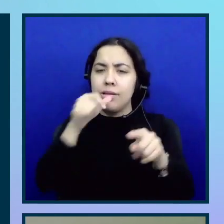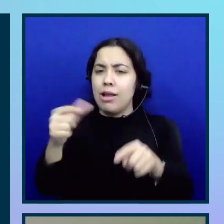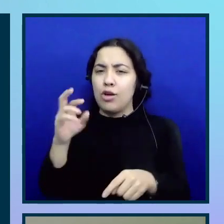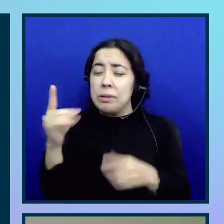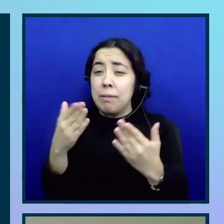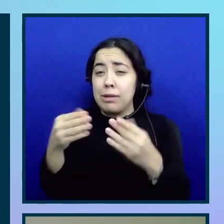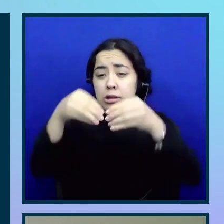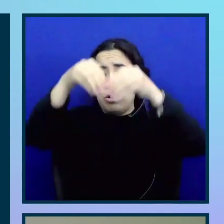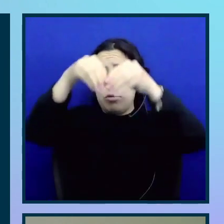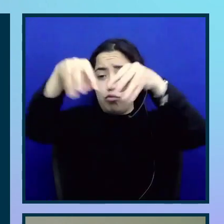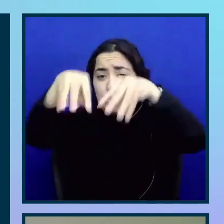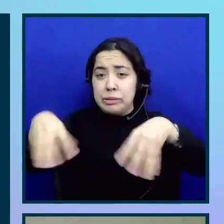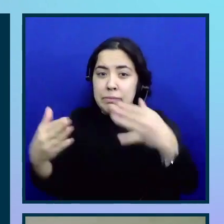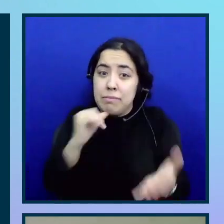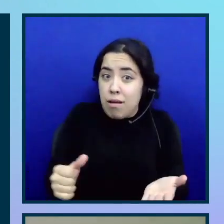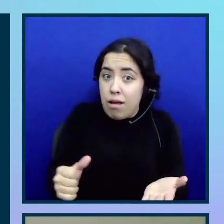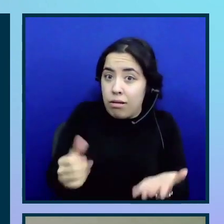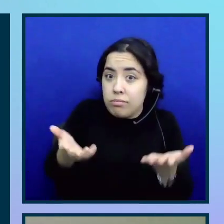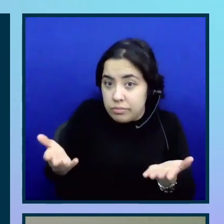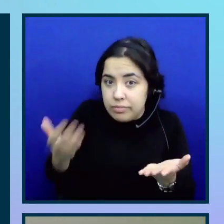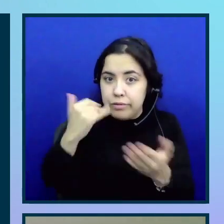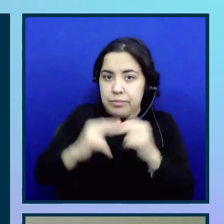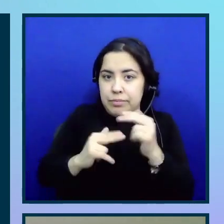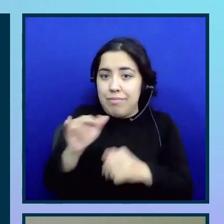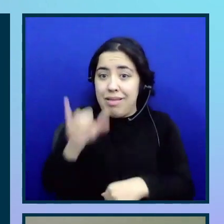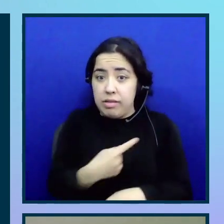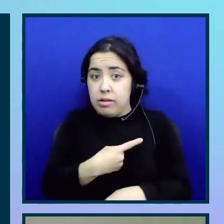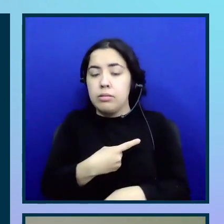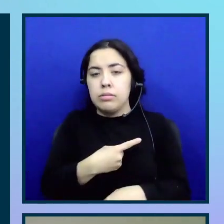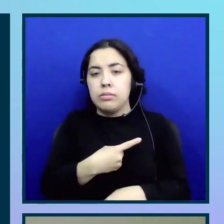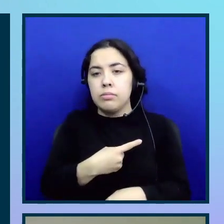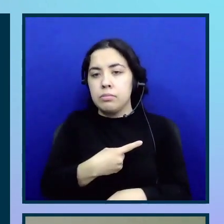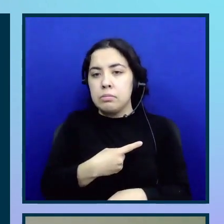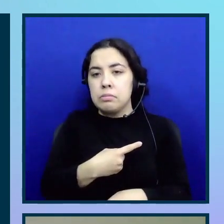So, if you're building something like this, that's just doesn't have precedent,